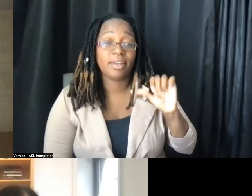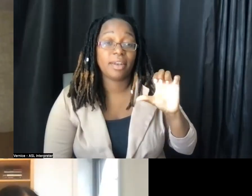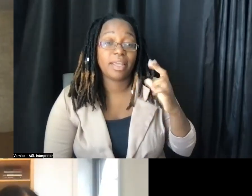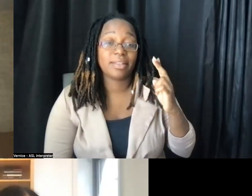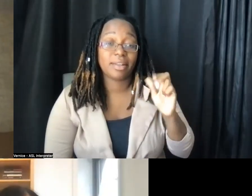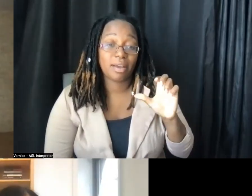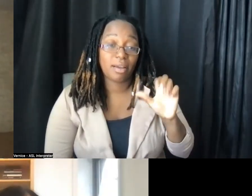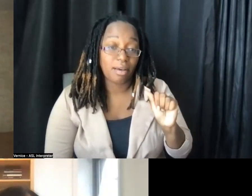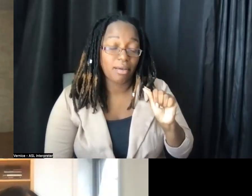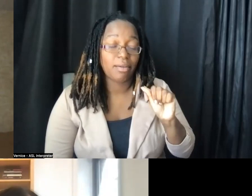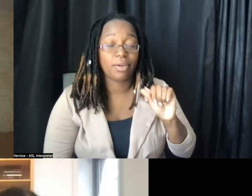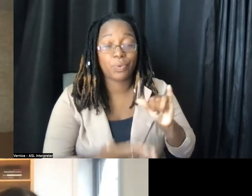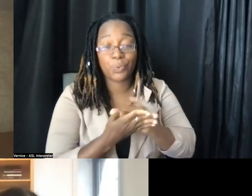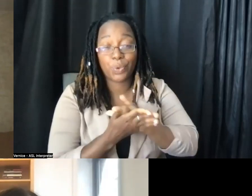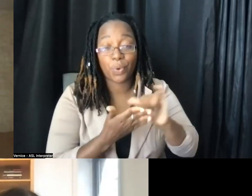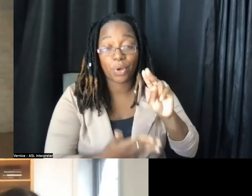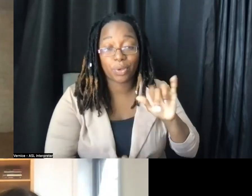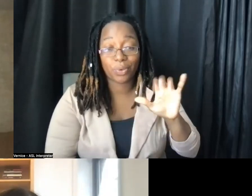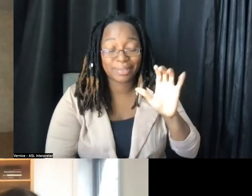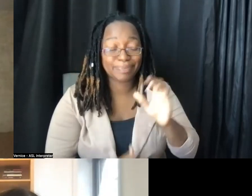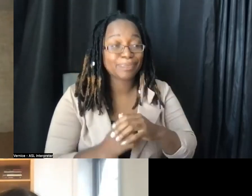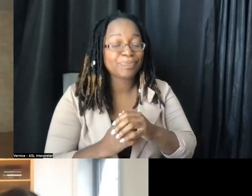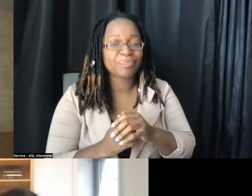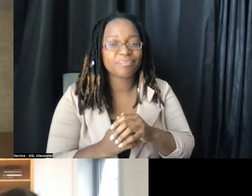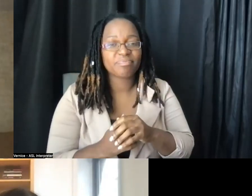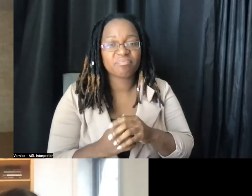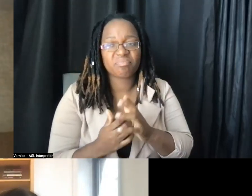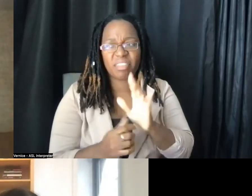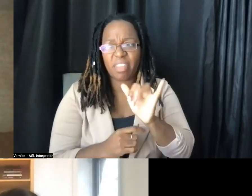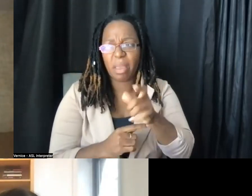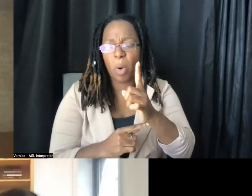When I was living in Ithaca New York, you know,